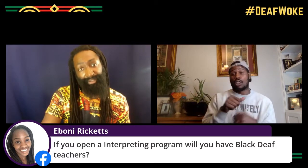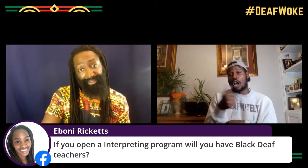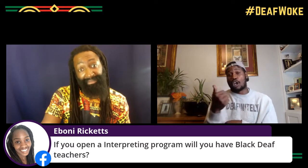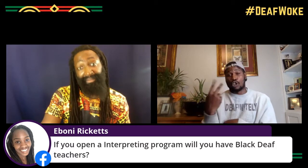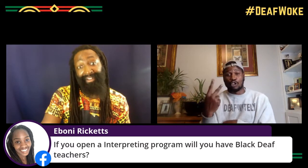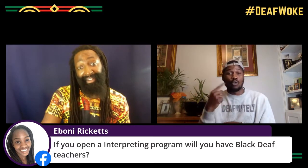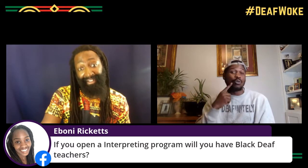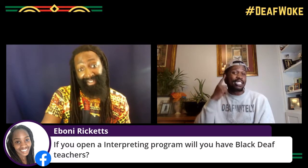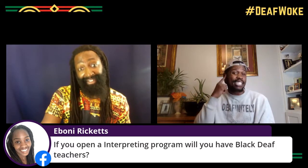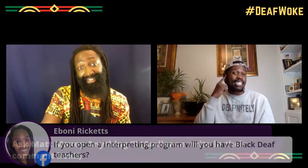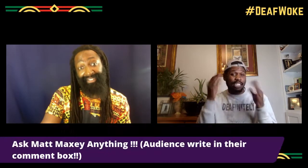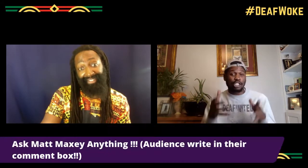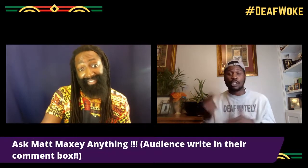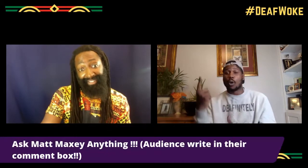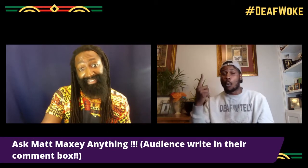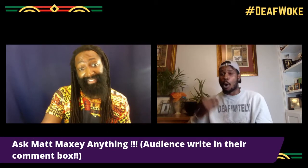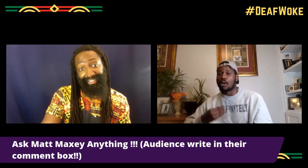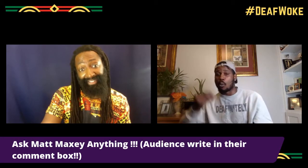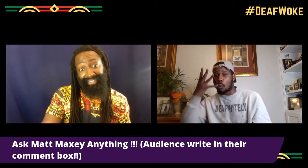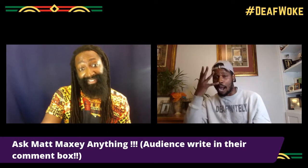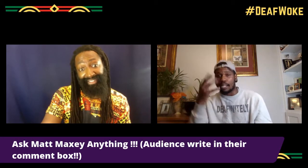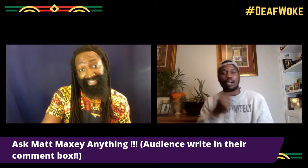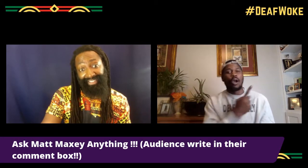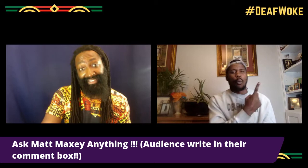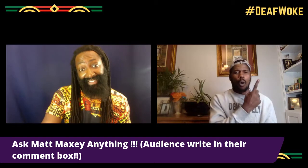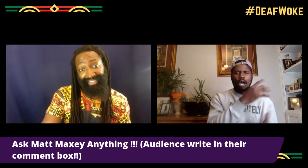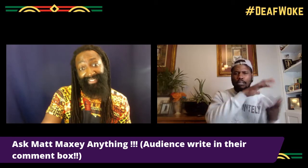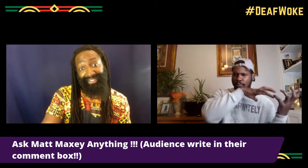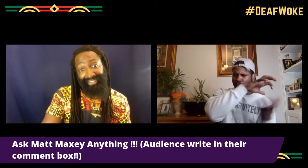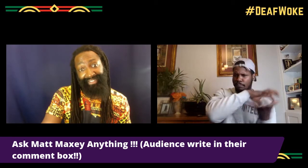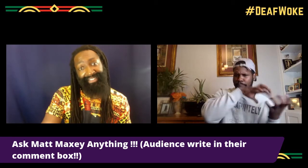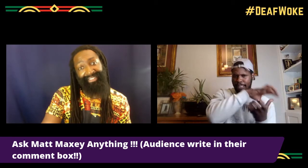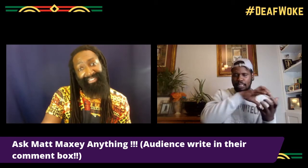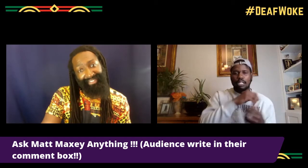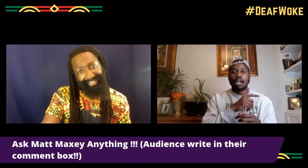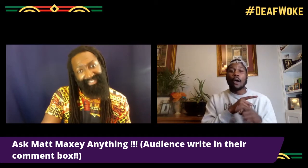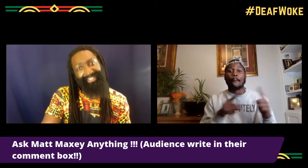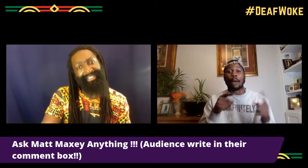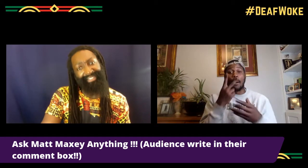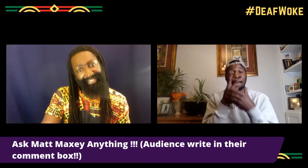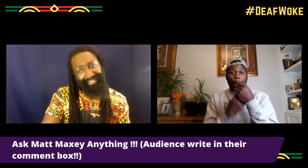I have a deaf teachers with me. I have two deaf, one white, one mixed.